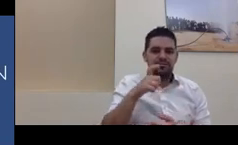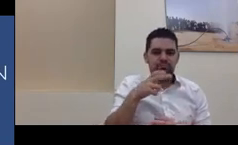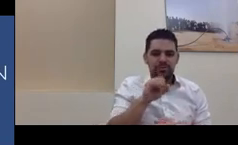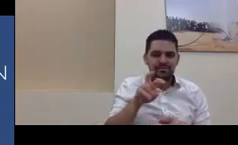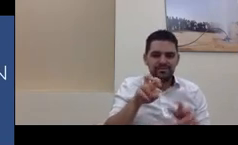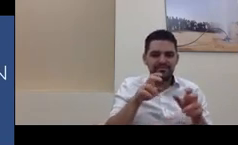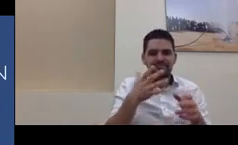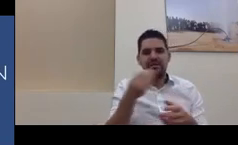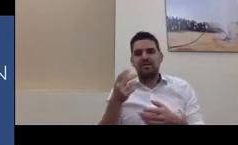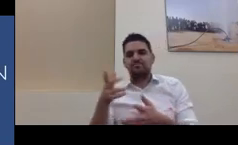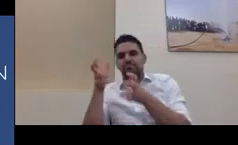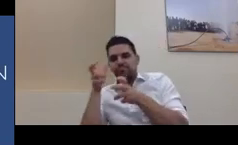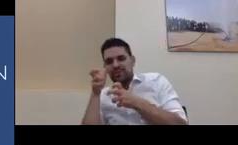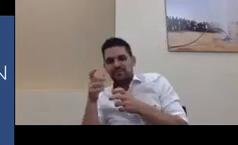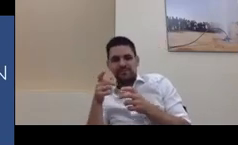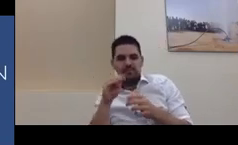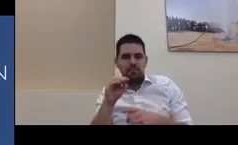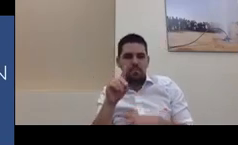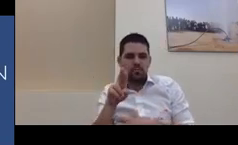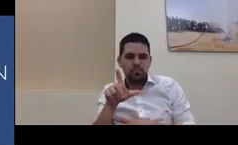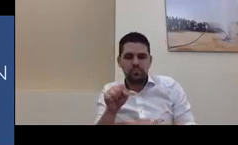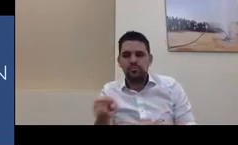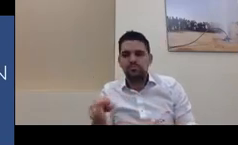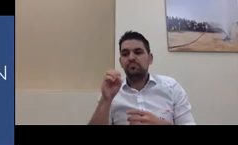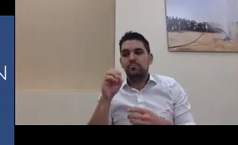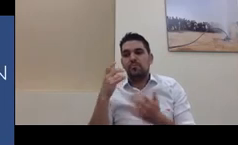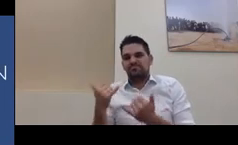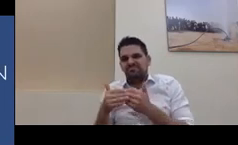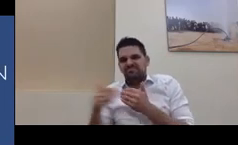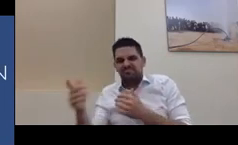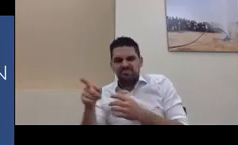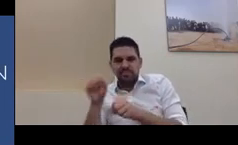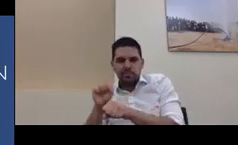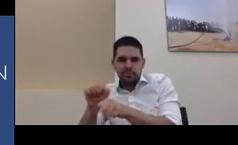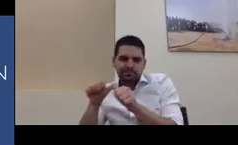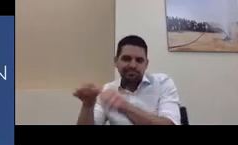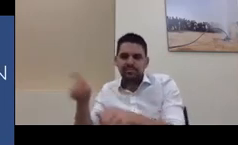for expressive and receptive modules. So, right now and going forward,